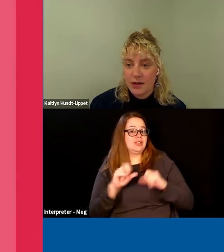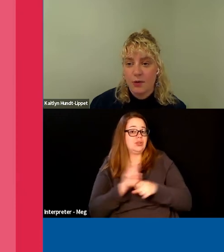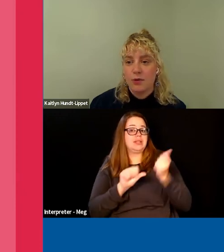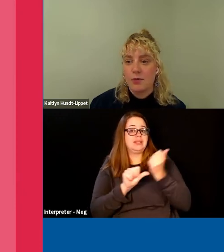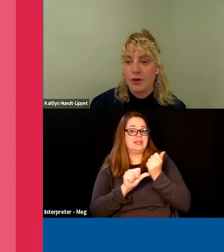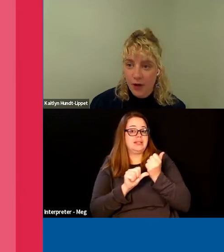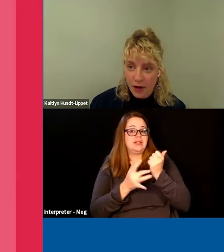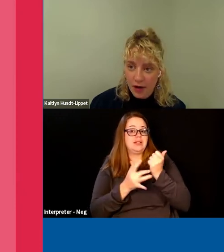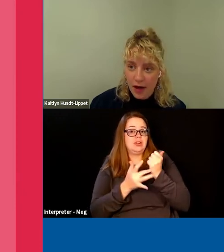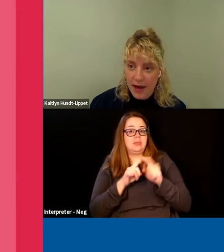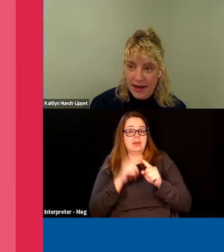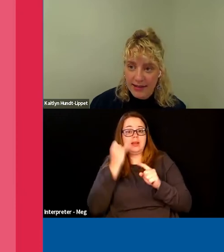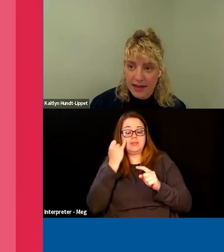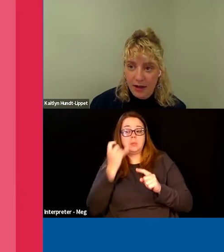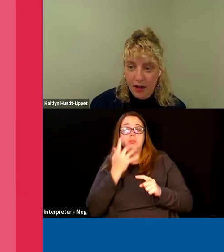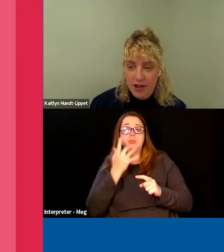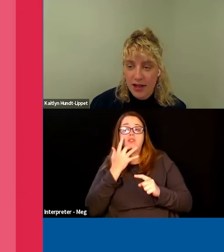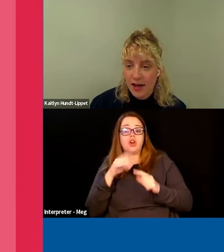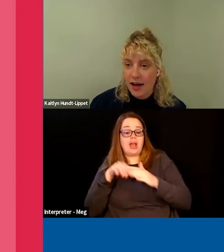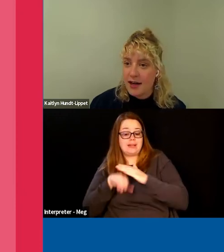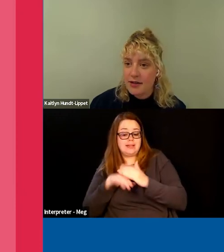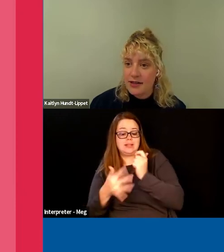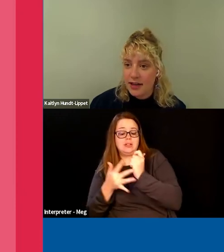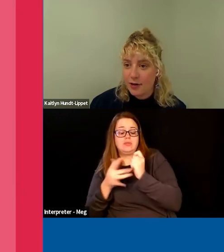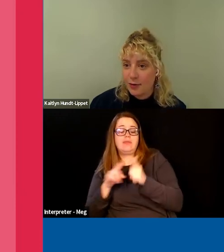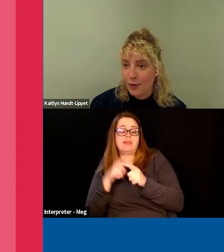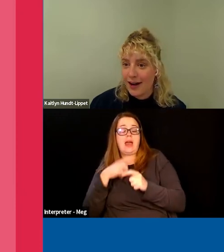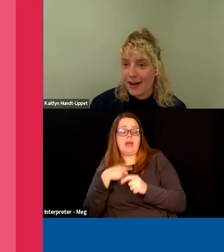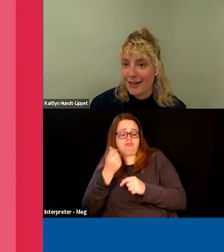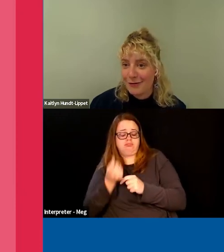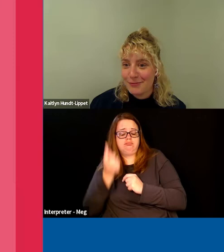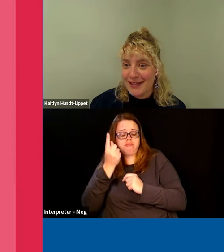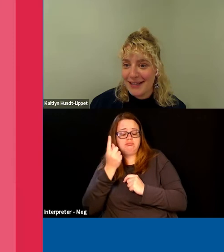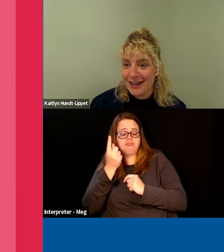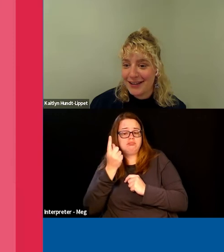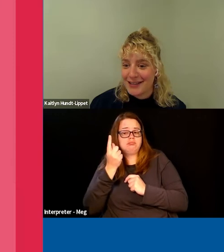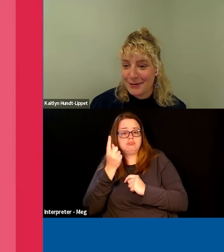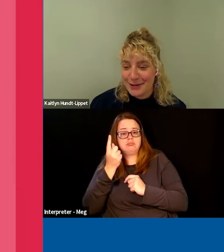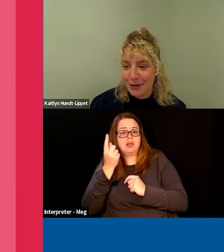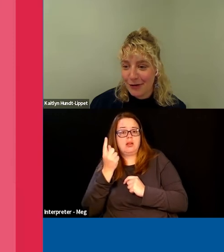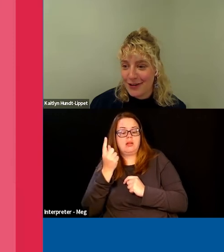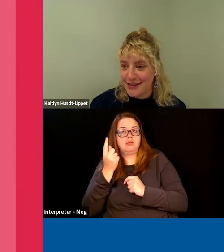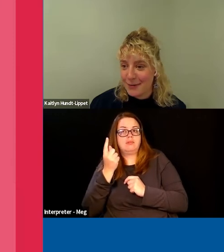but if someone would prefer access technology, I understand why that would be someone's preference,